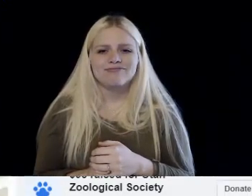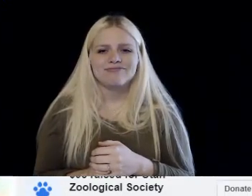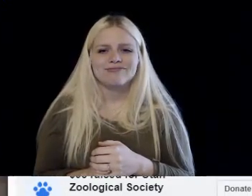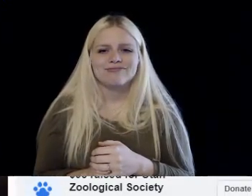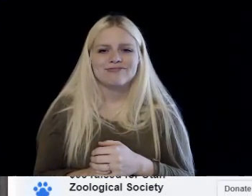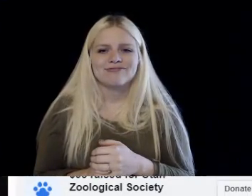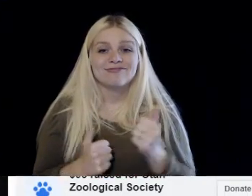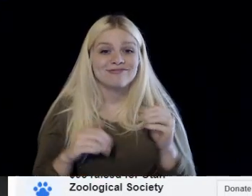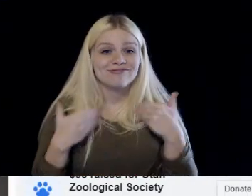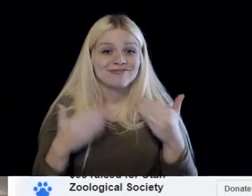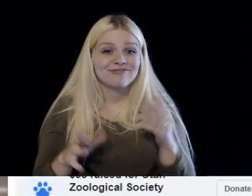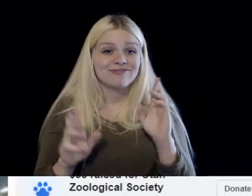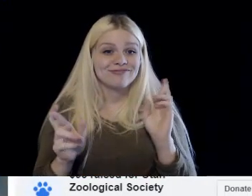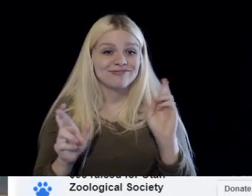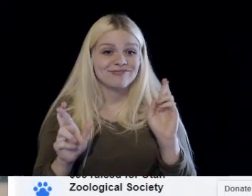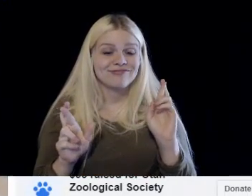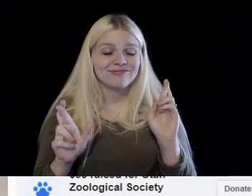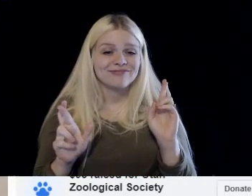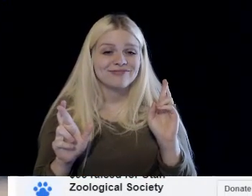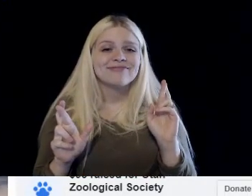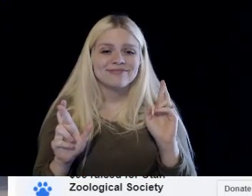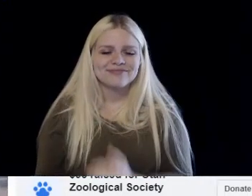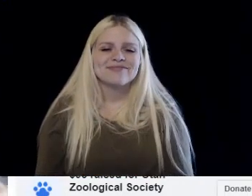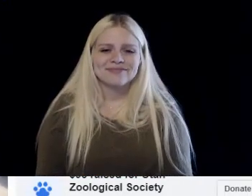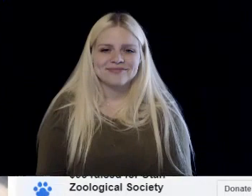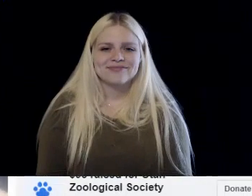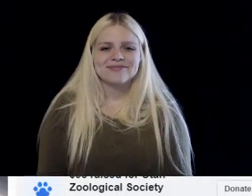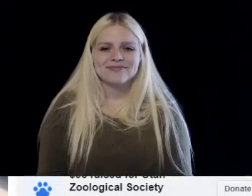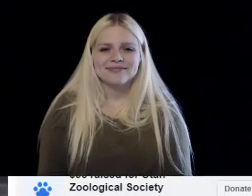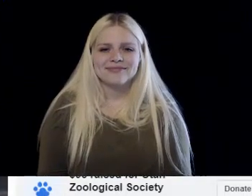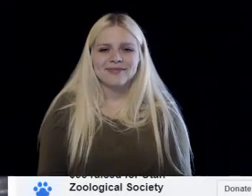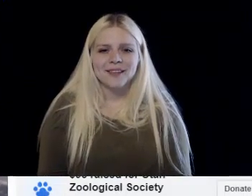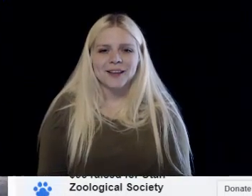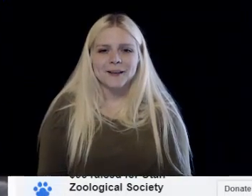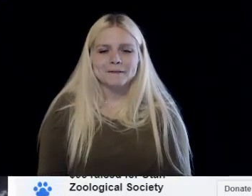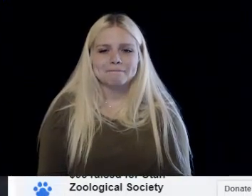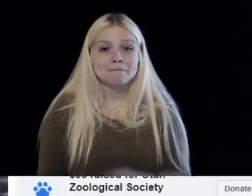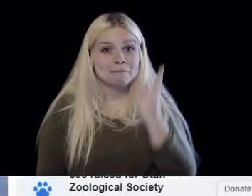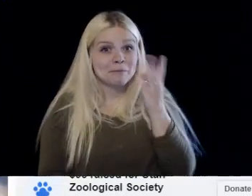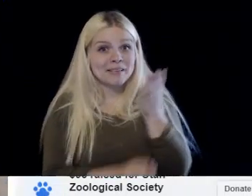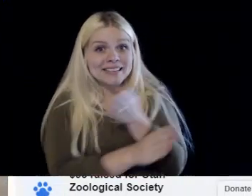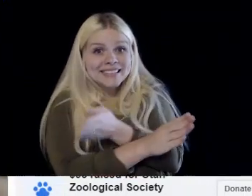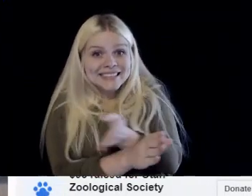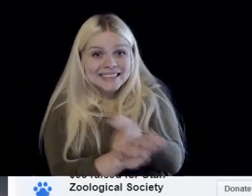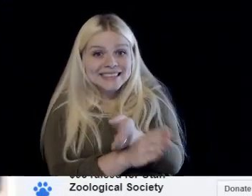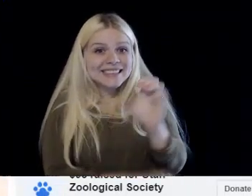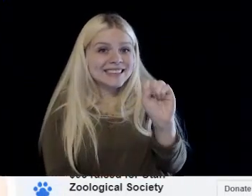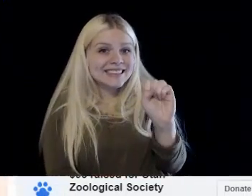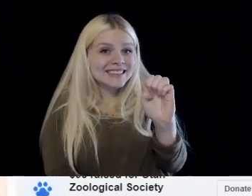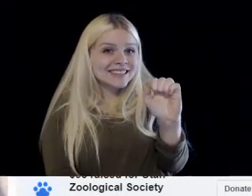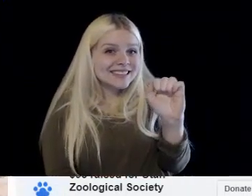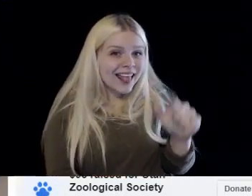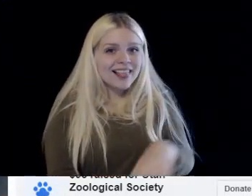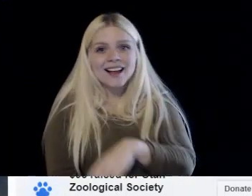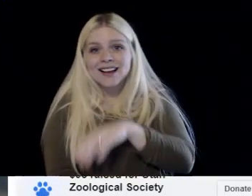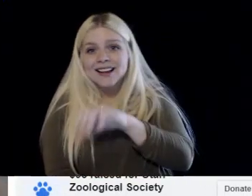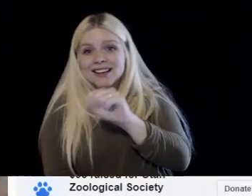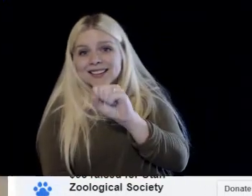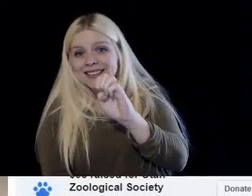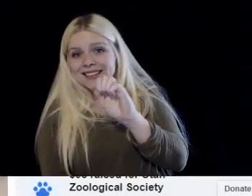We're going right out here, with the seals and sea lions. Oh my goodness!